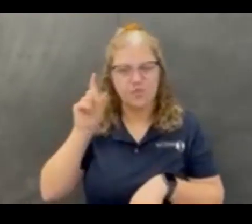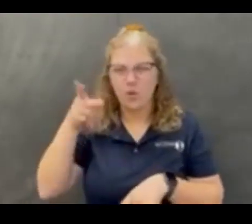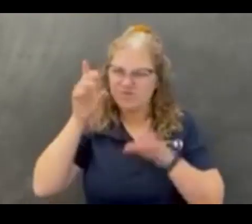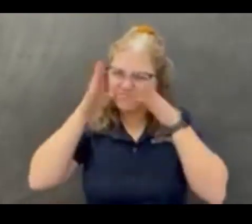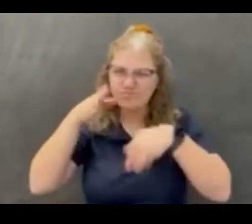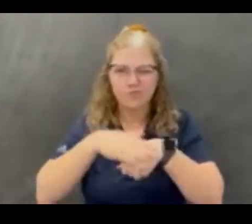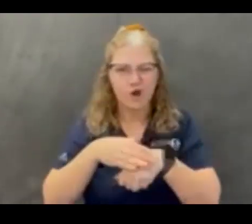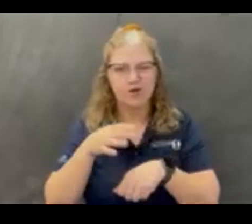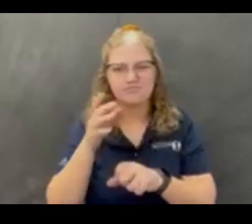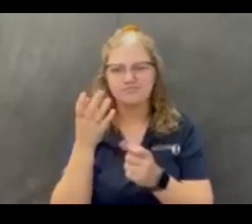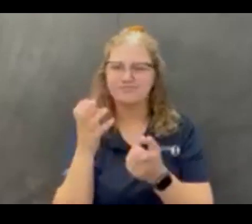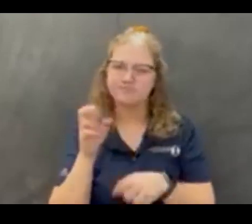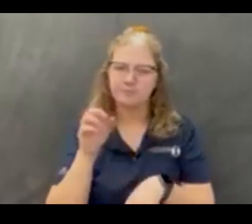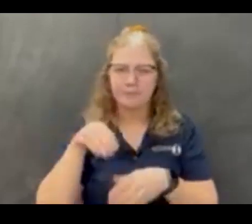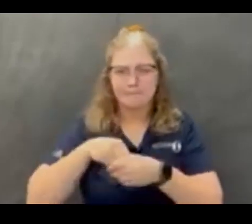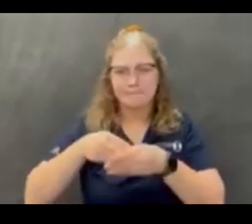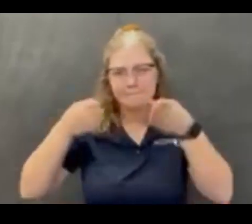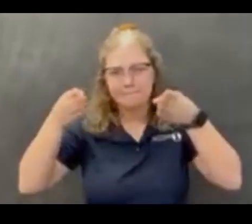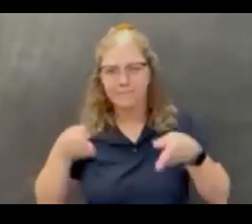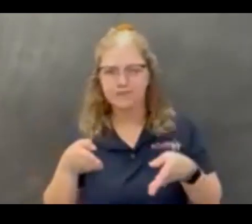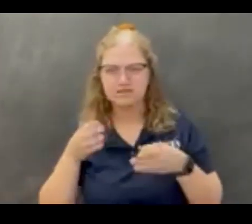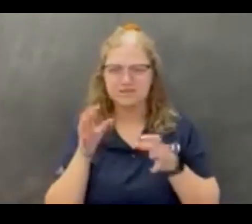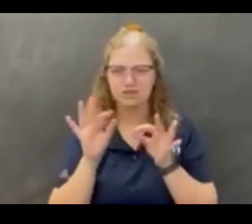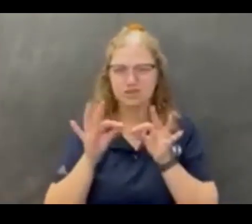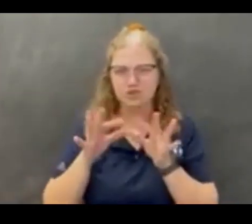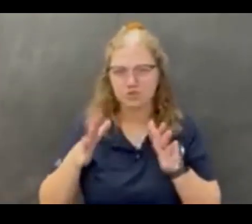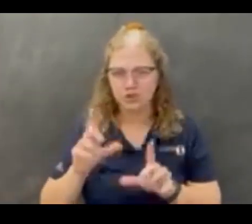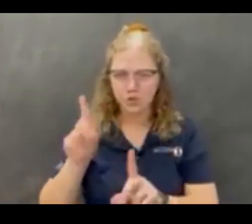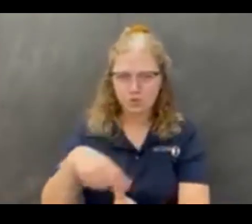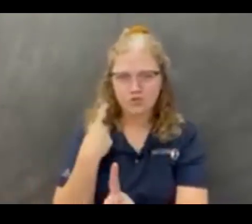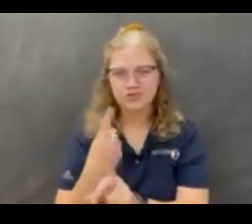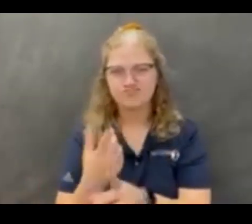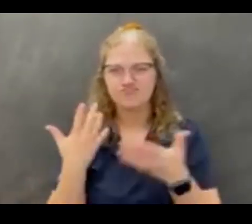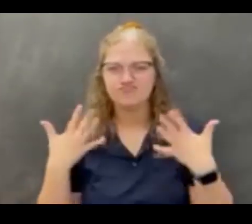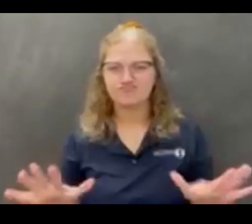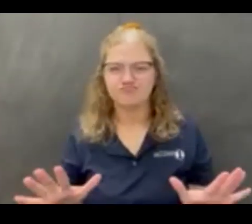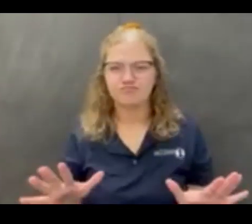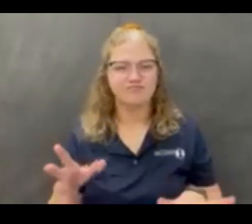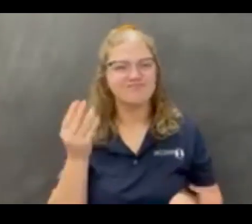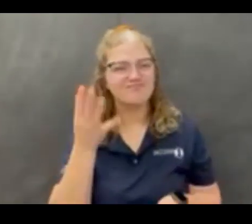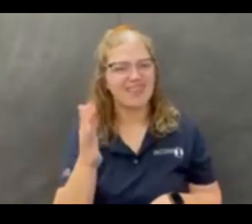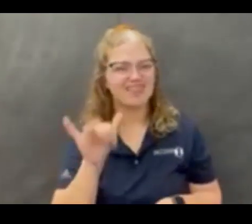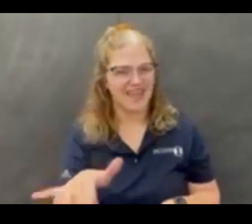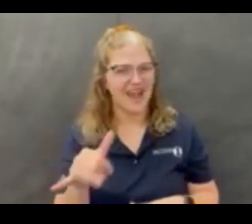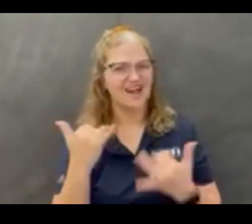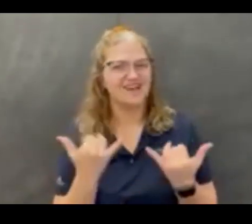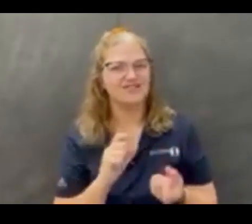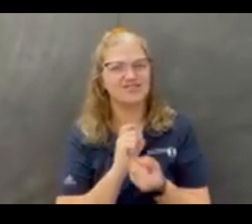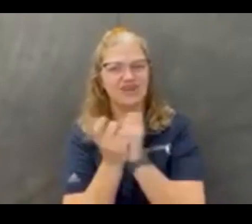the guidelines stated that you could only have an on-site interpreter only. Well we